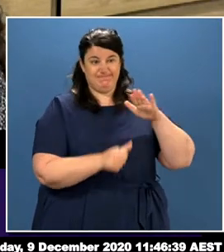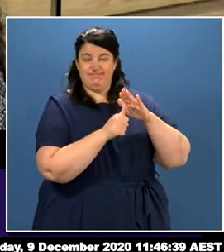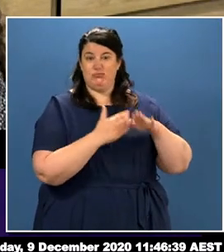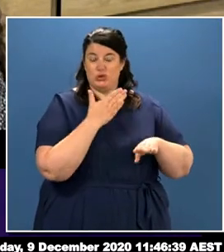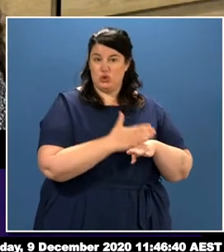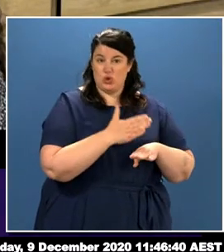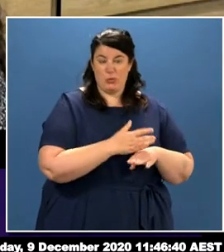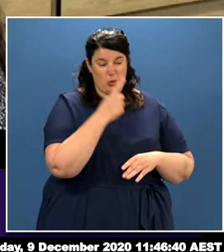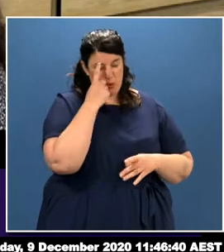That's correct.